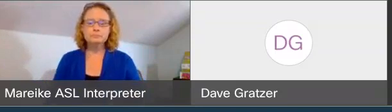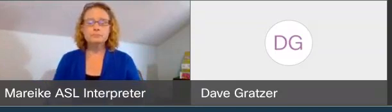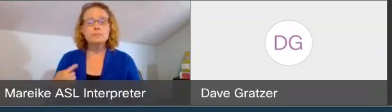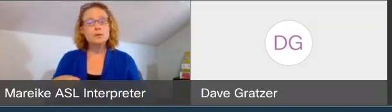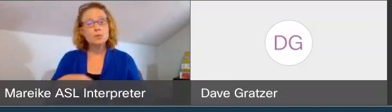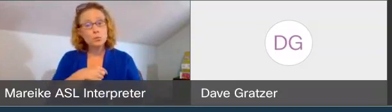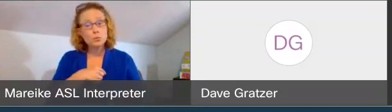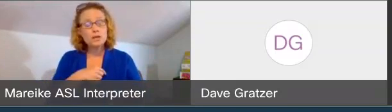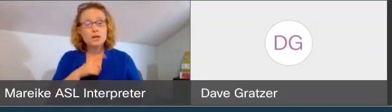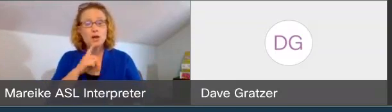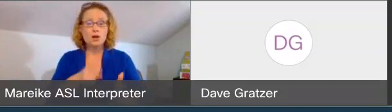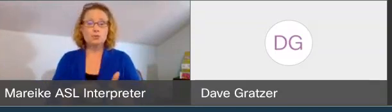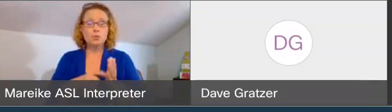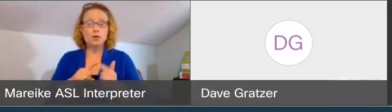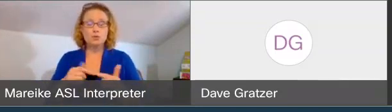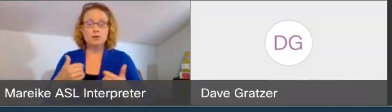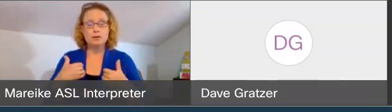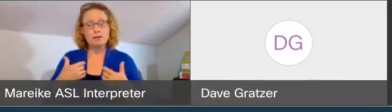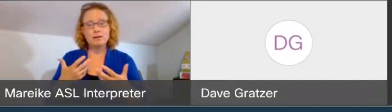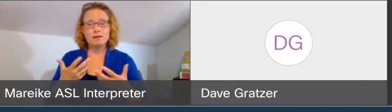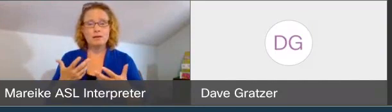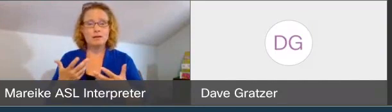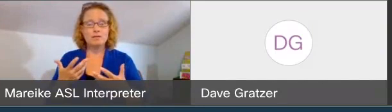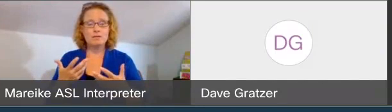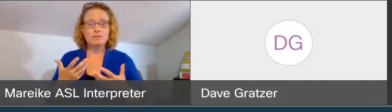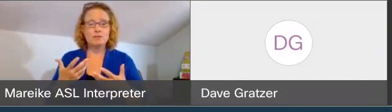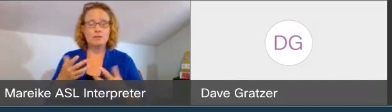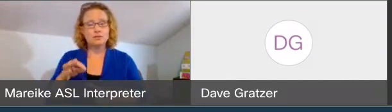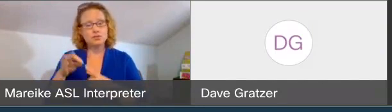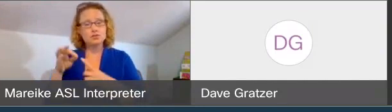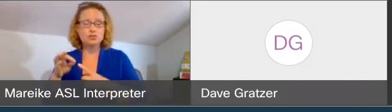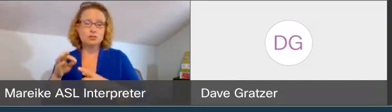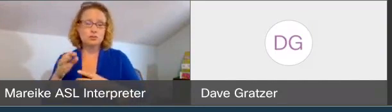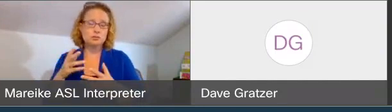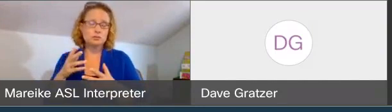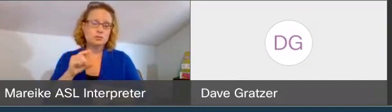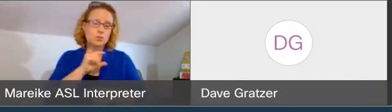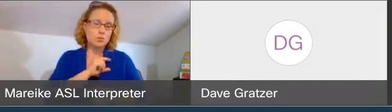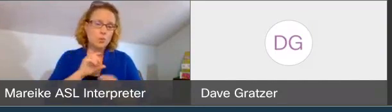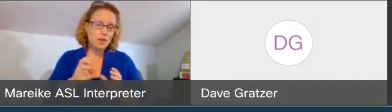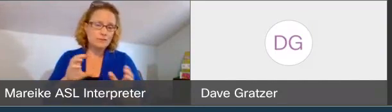we are required to have a certain qualification, but I just want to put out there that I think that